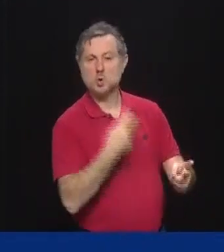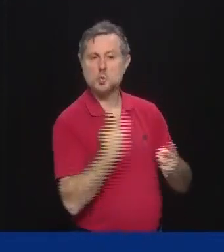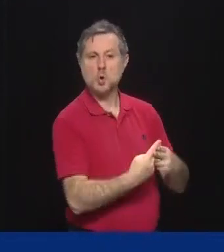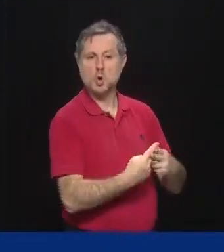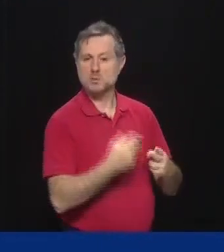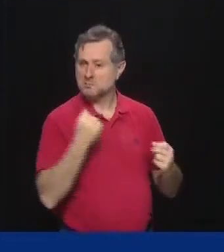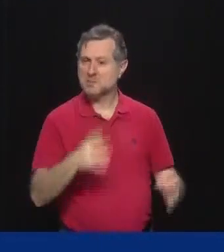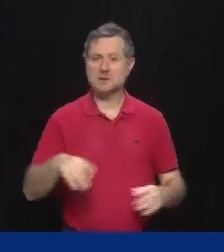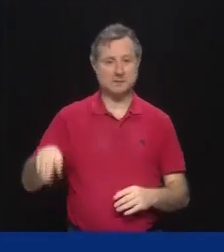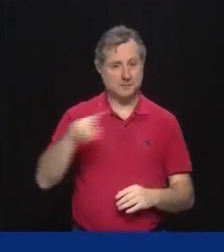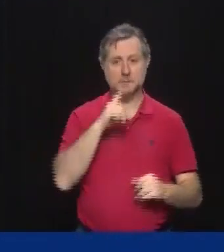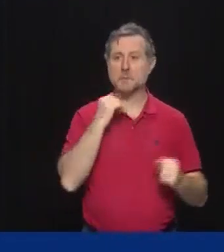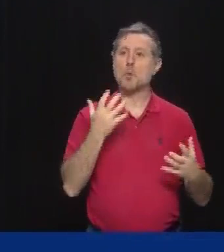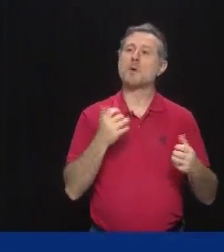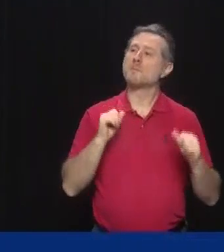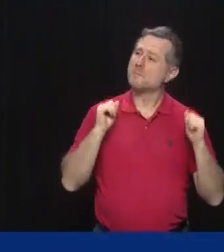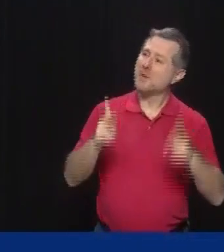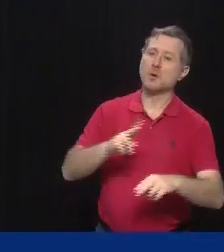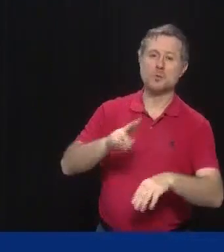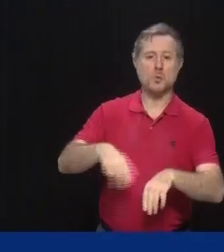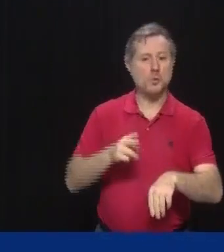SICK AND GETTING THEM TESTED AND